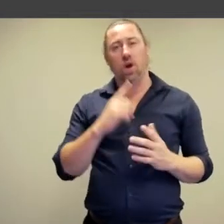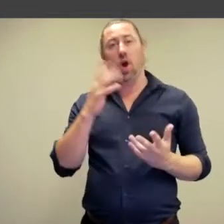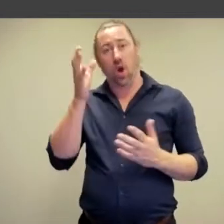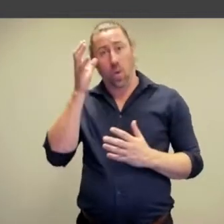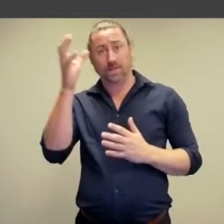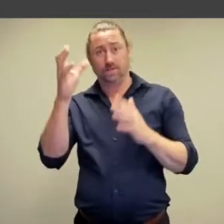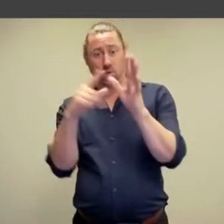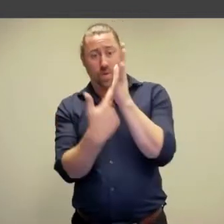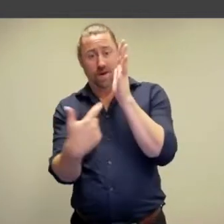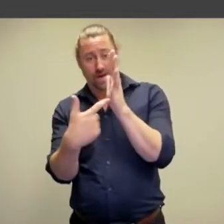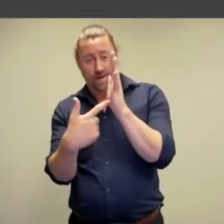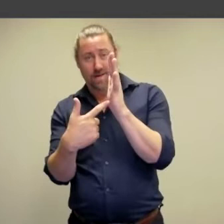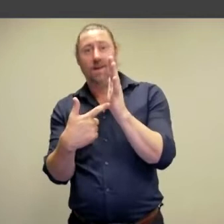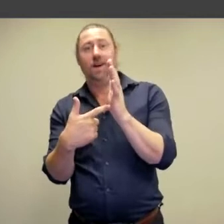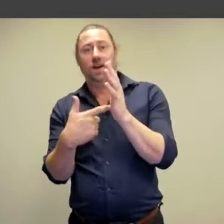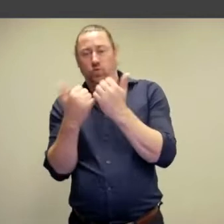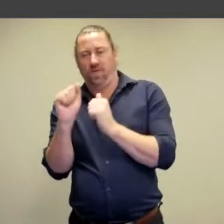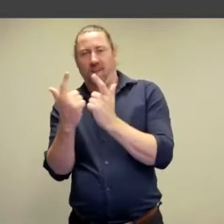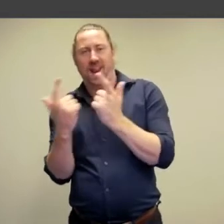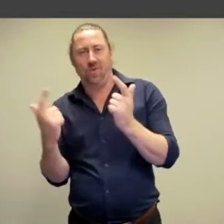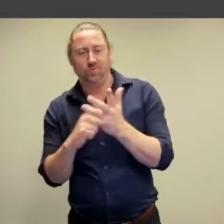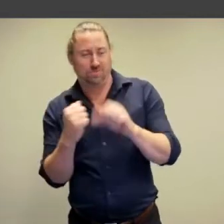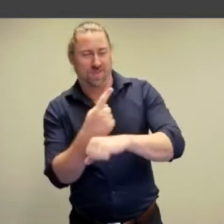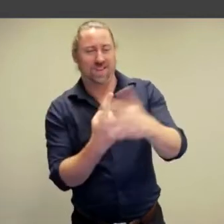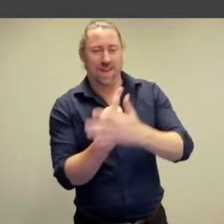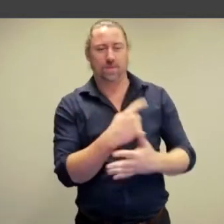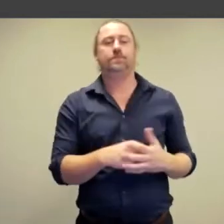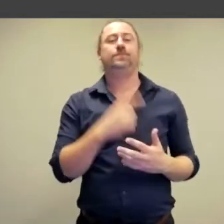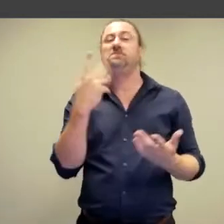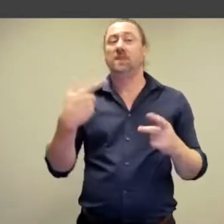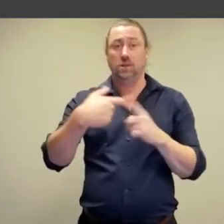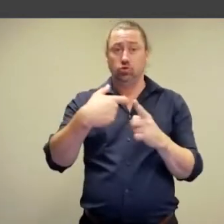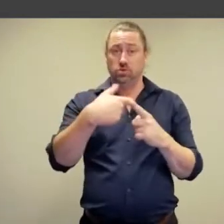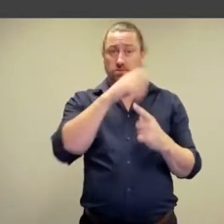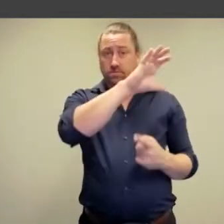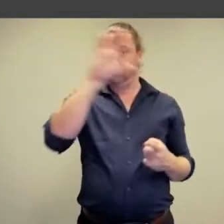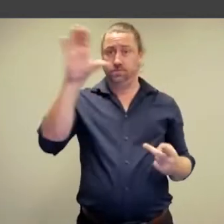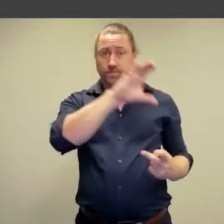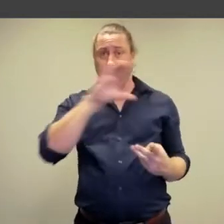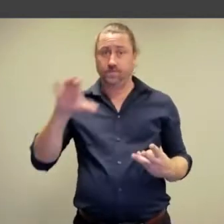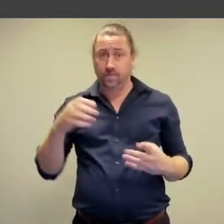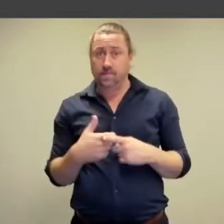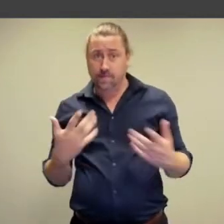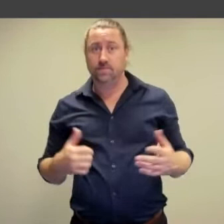to perform this. So we see the artist